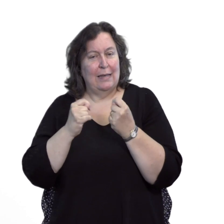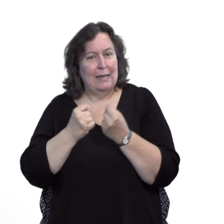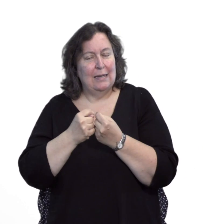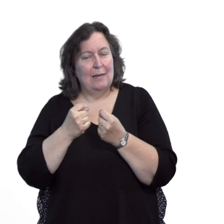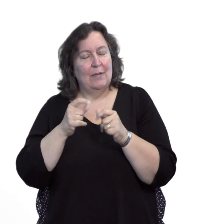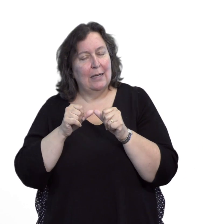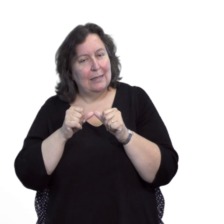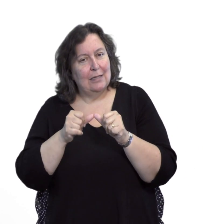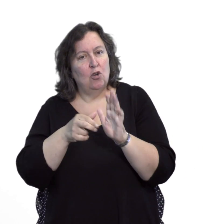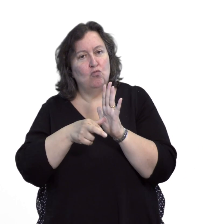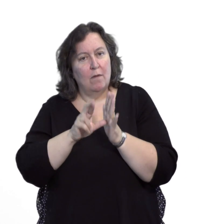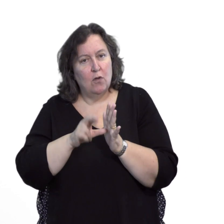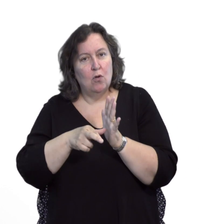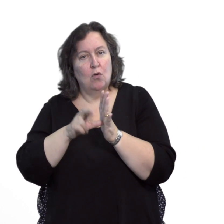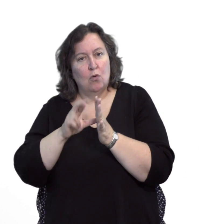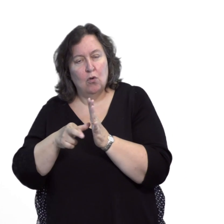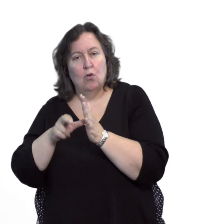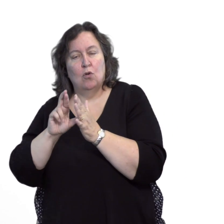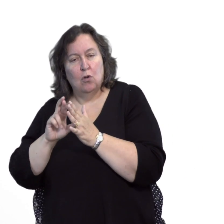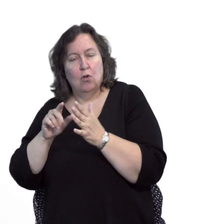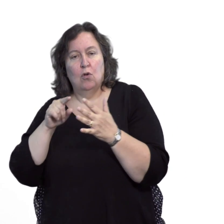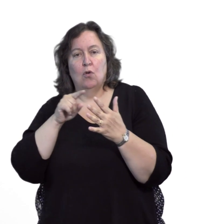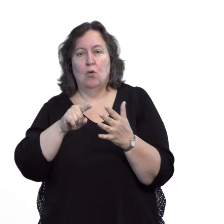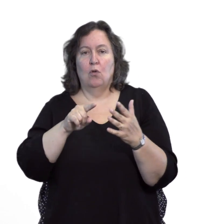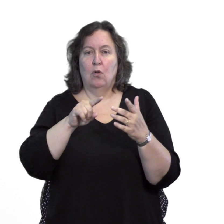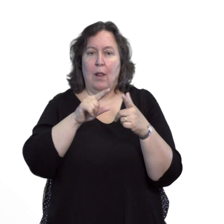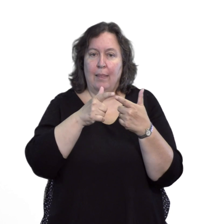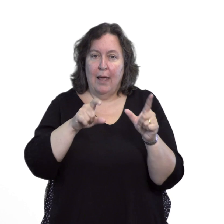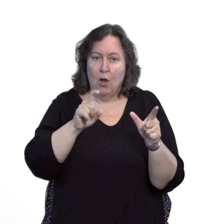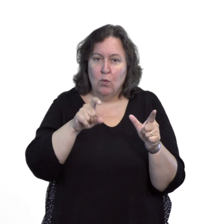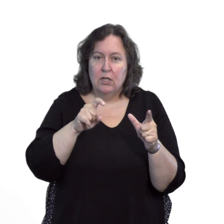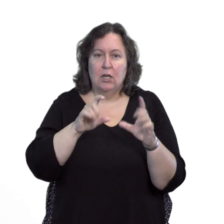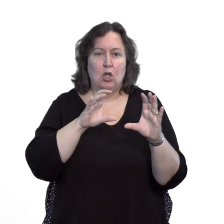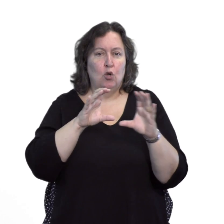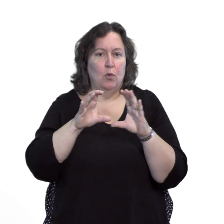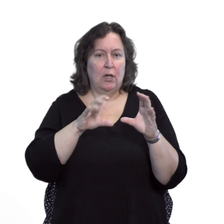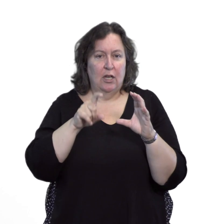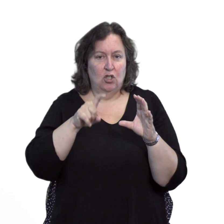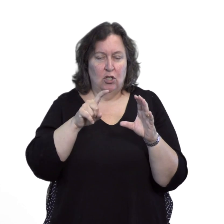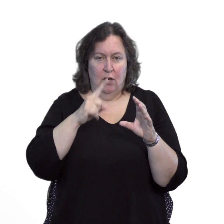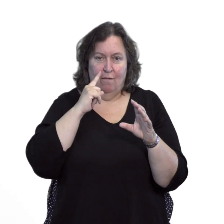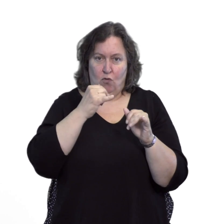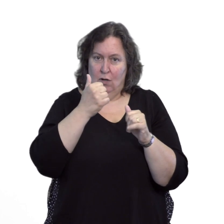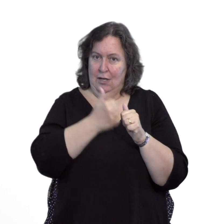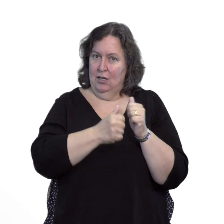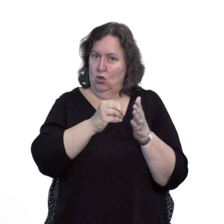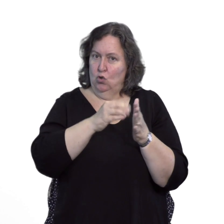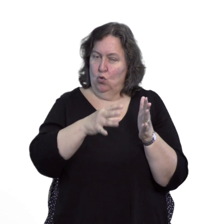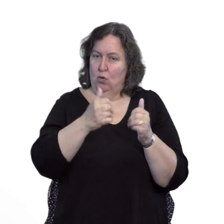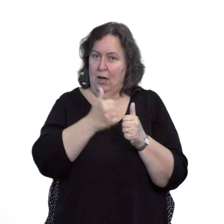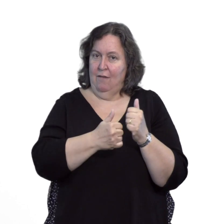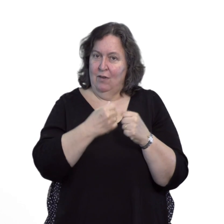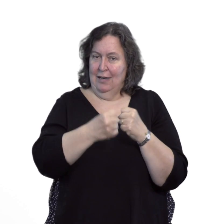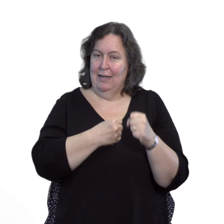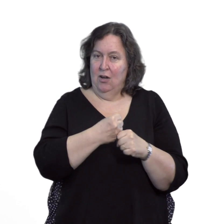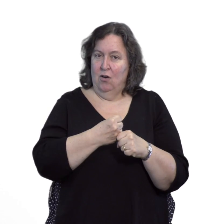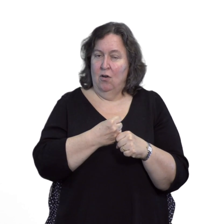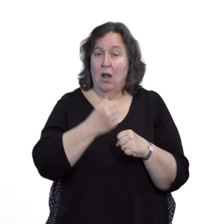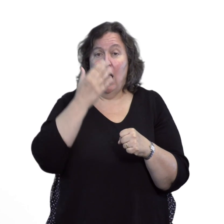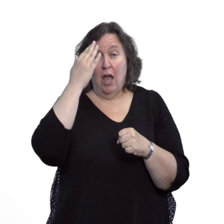and language needs for individual students each year. I know as a mom, that my daughter’s communication skills